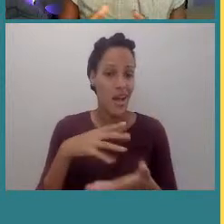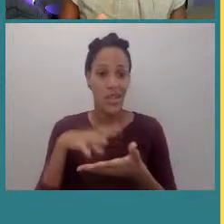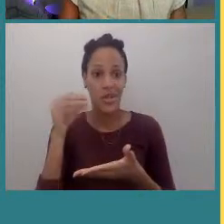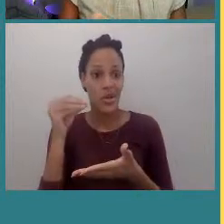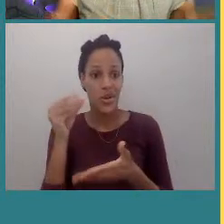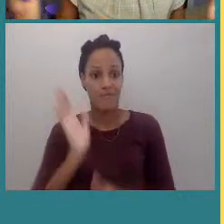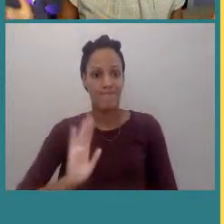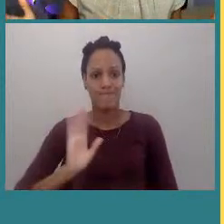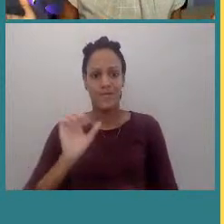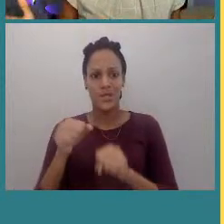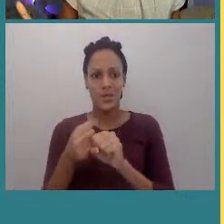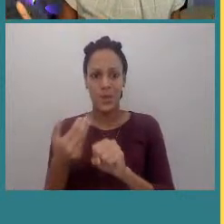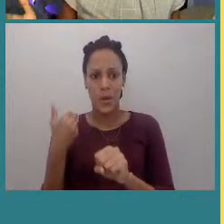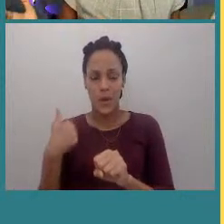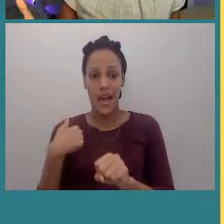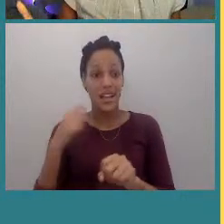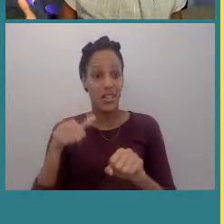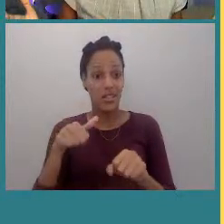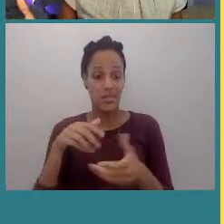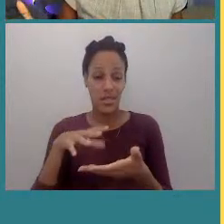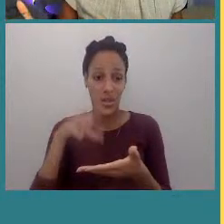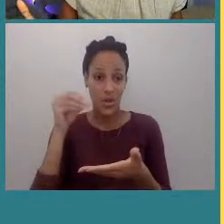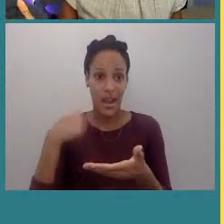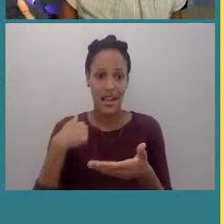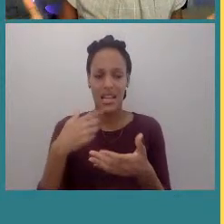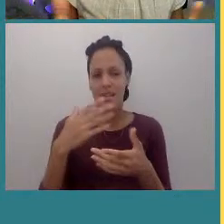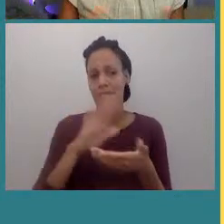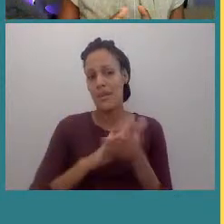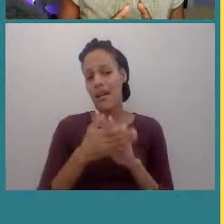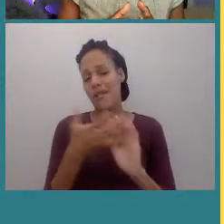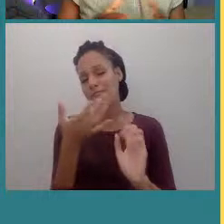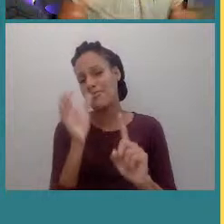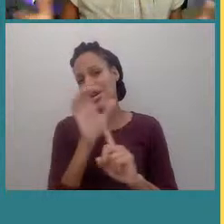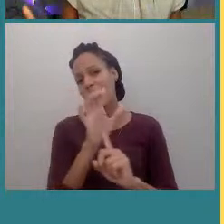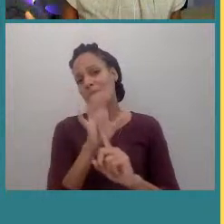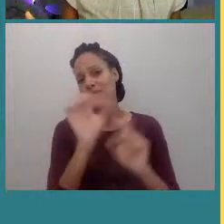I learned that I could be the most popular thing in the world and get the most media